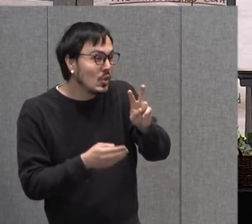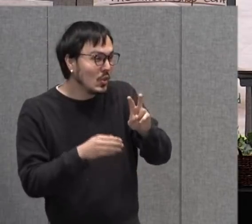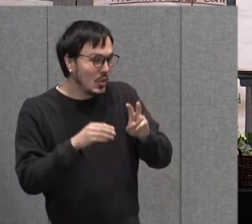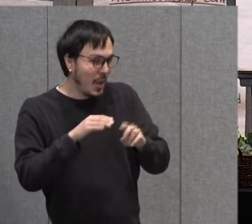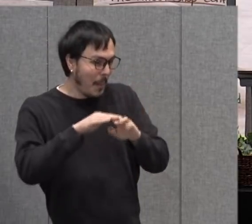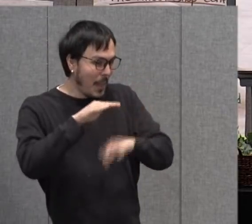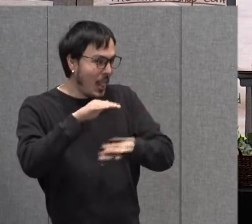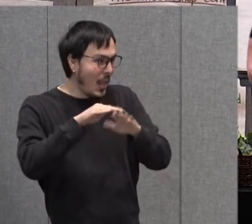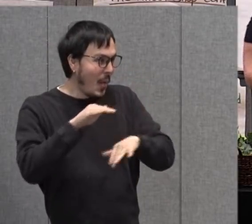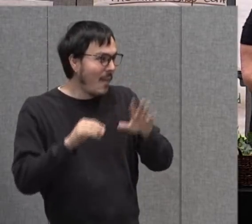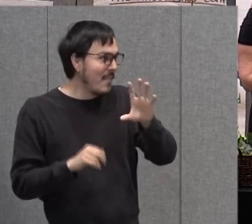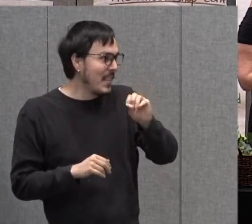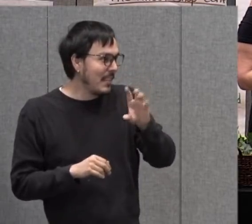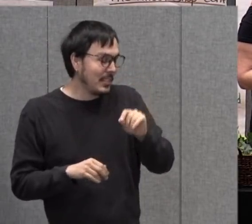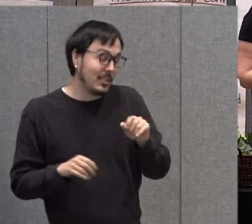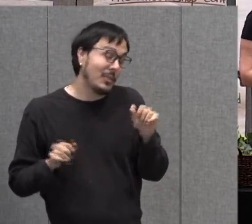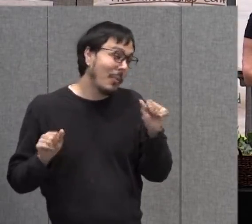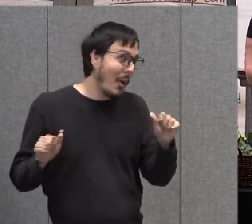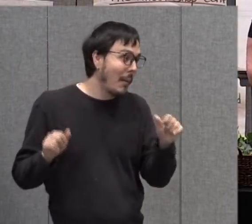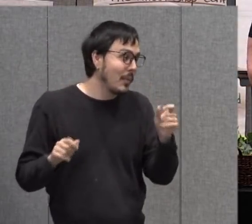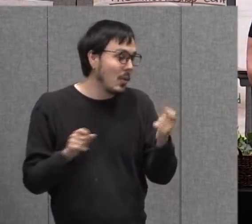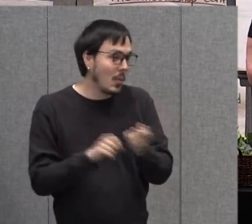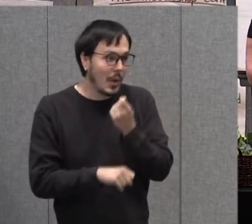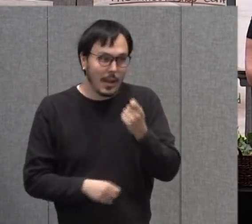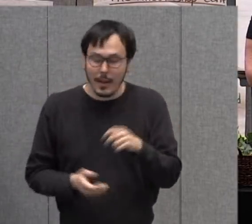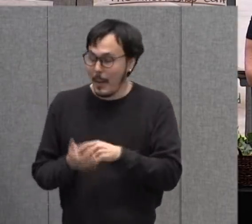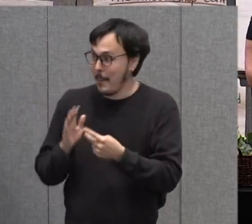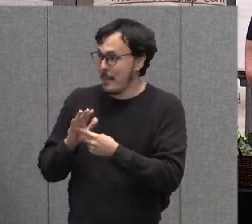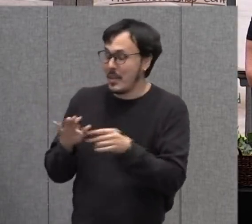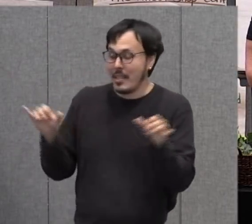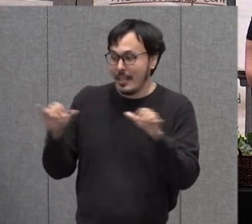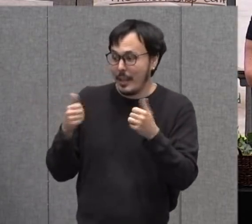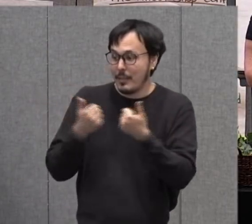so she very well could have won that. So, you could play the same game and just change it